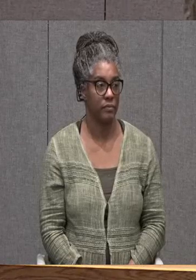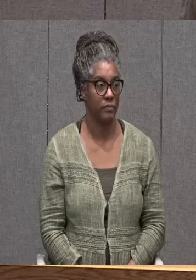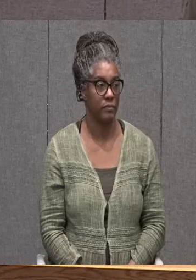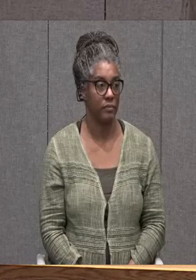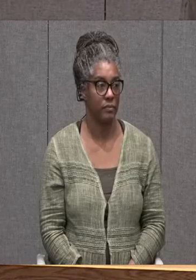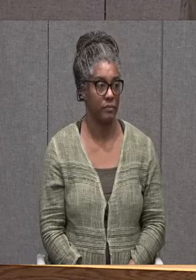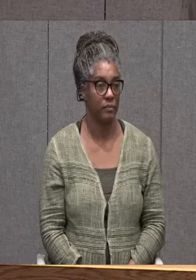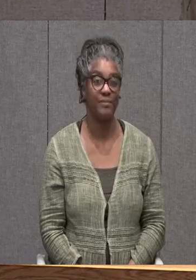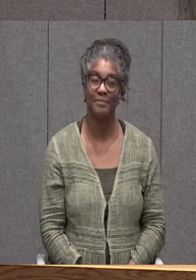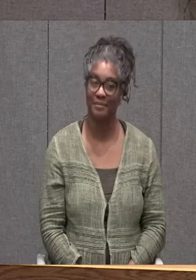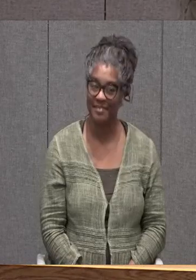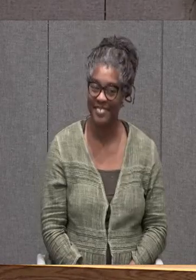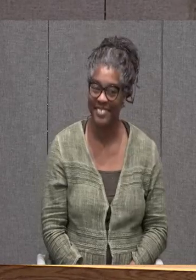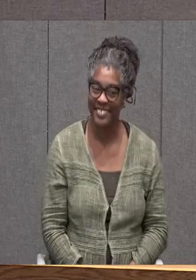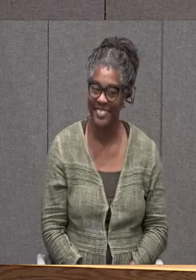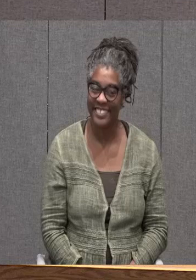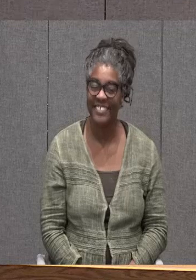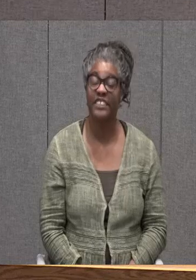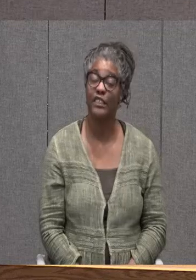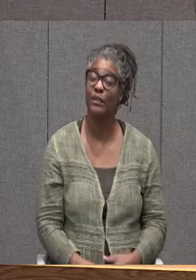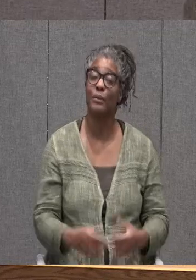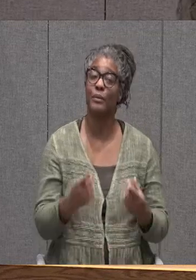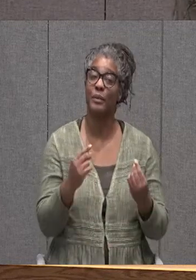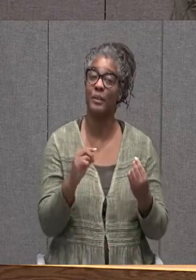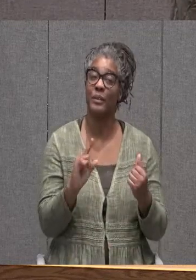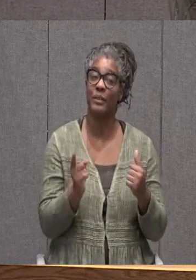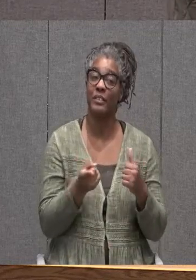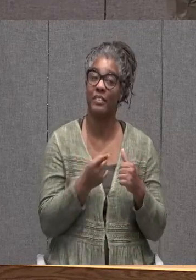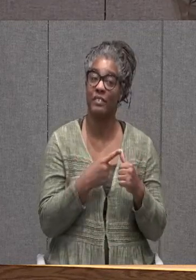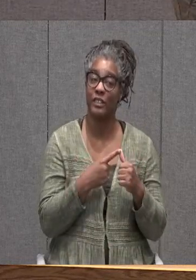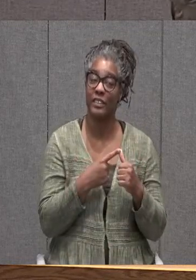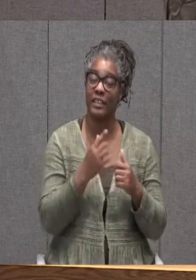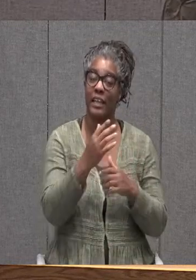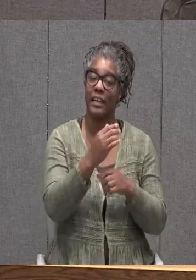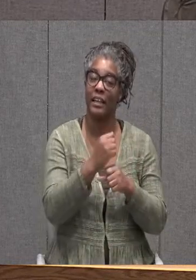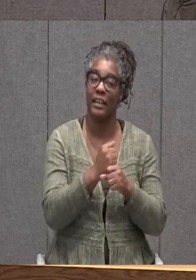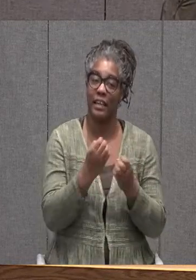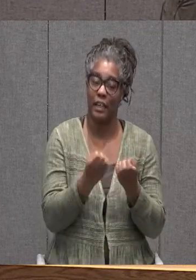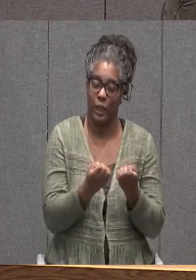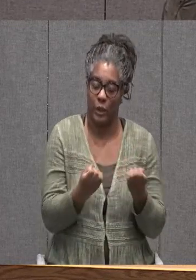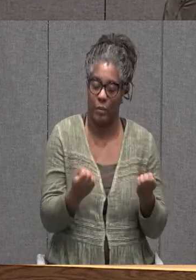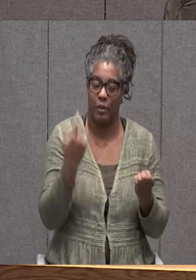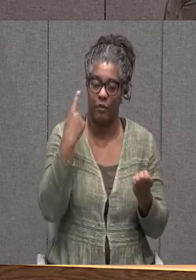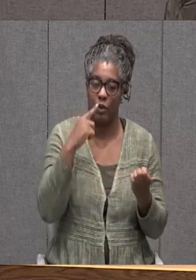So, what we need you to do first, is go and get some equipment for today's sports lesson.